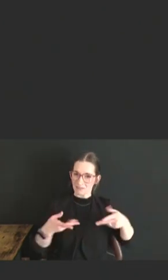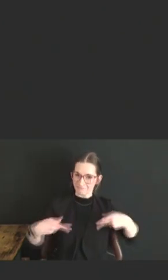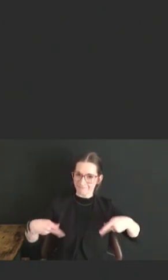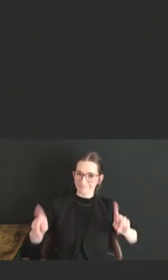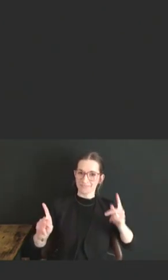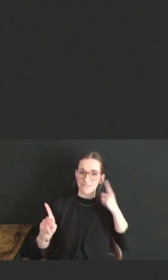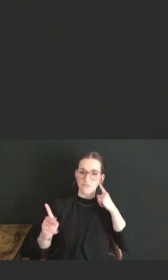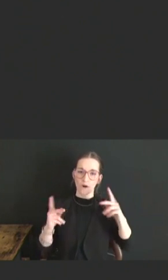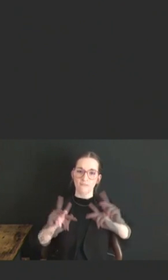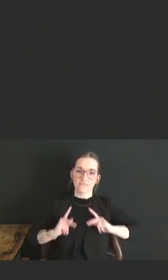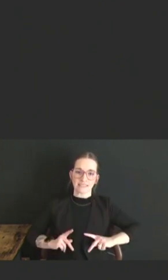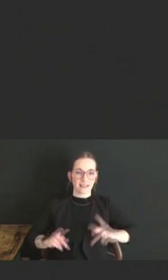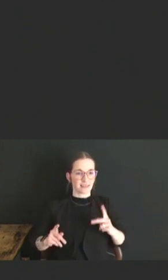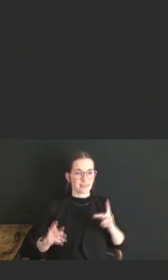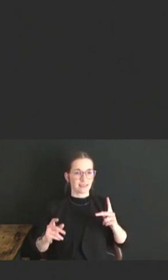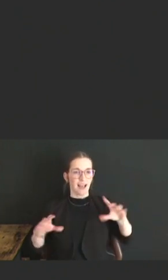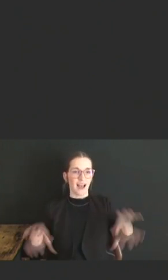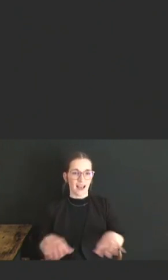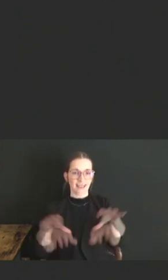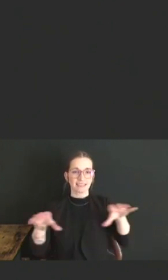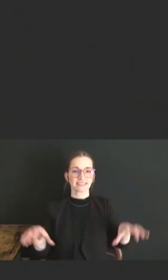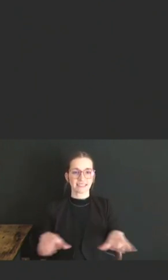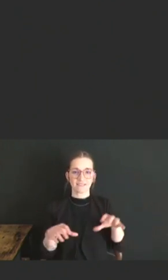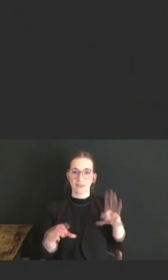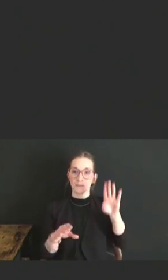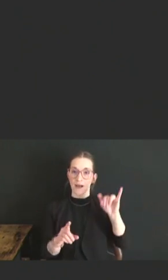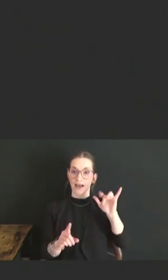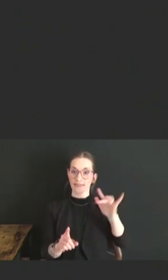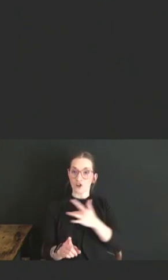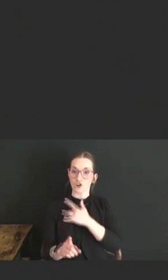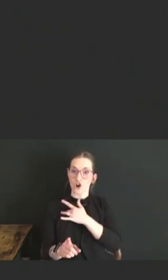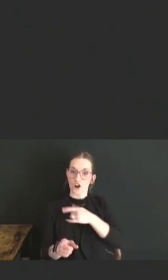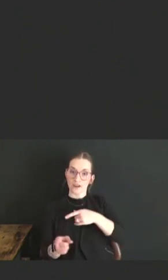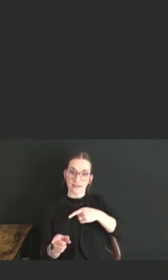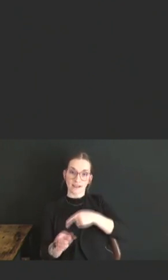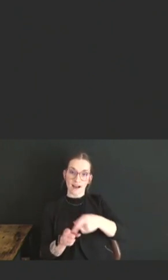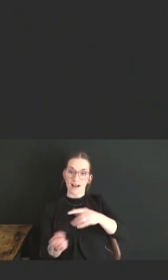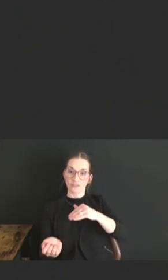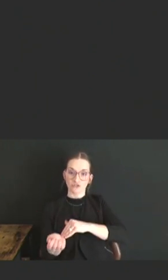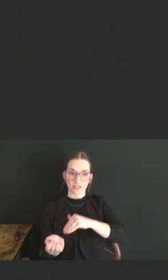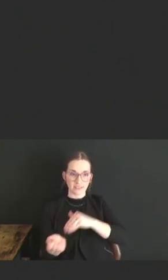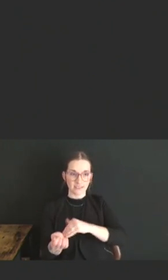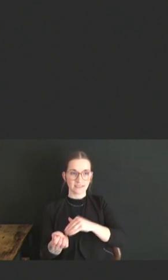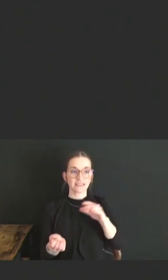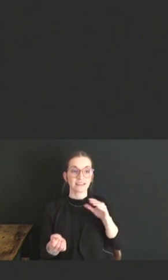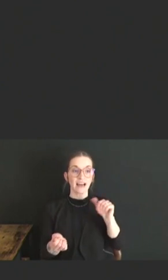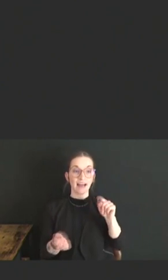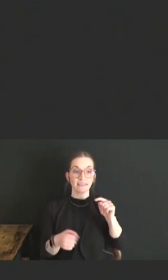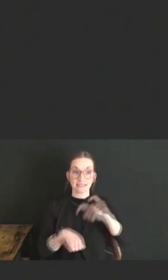cardiologist or healthcare provider at the time of the 90-day and one-year surveys. At the time